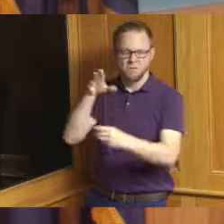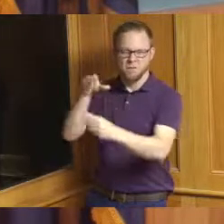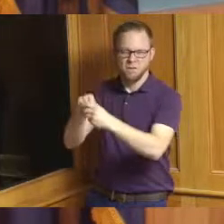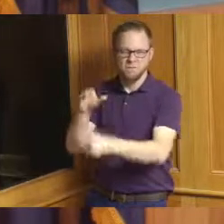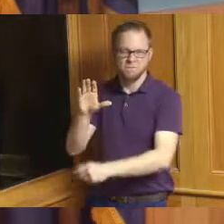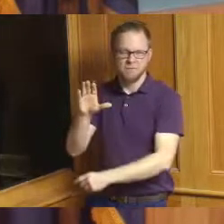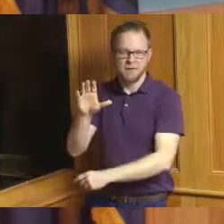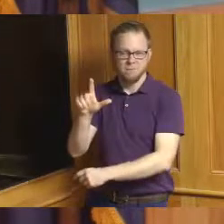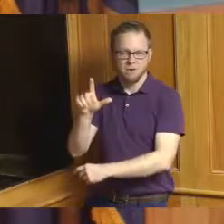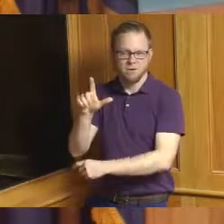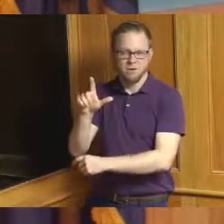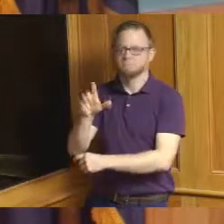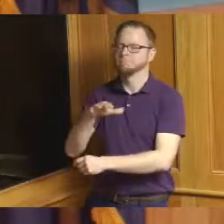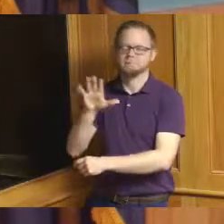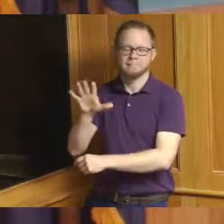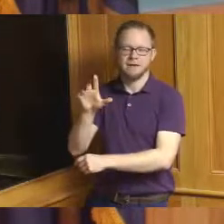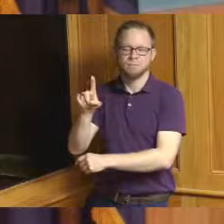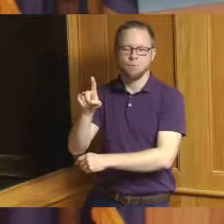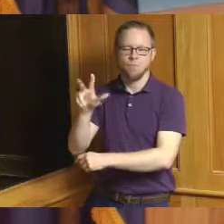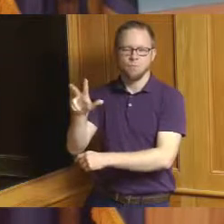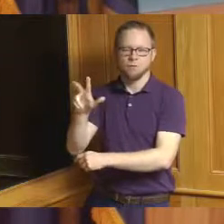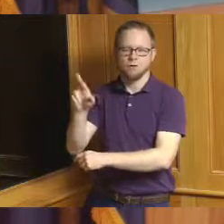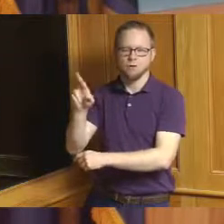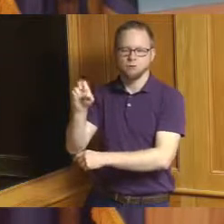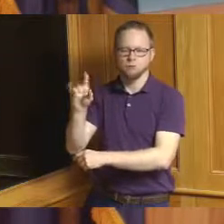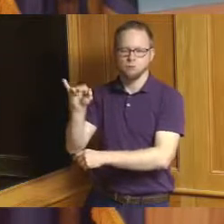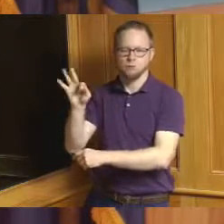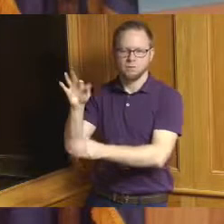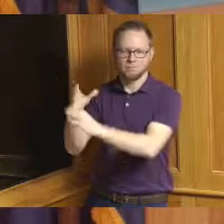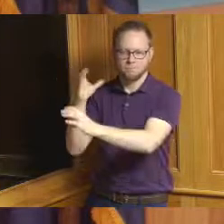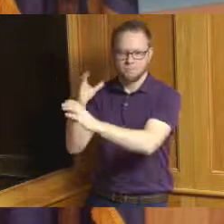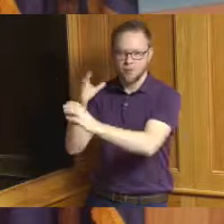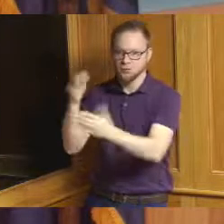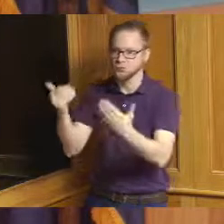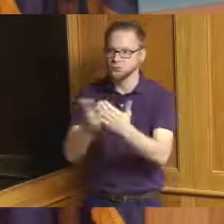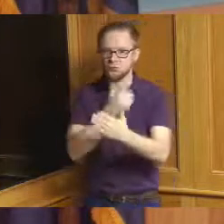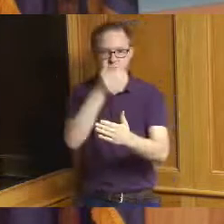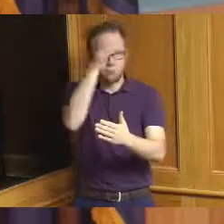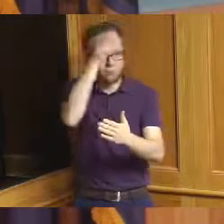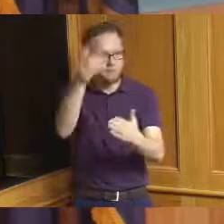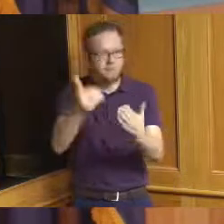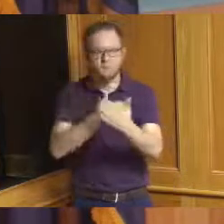it was a new concept a new idea never been done before and we're doing it in the middle